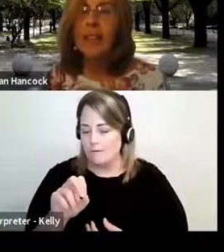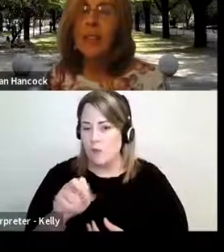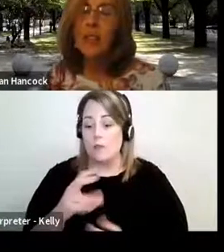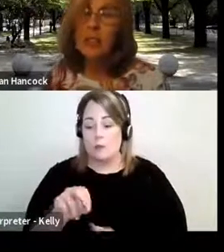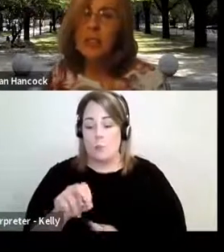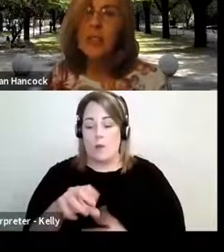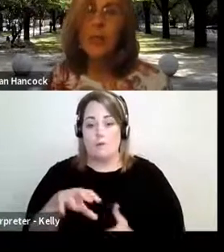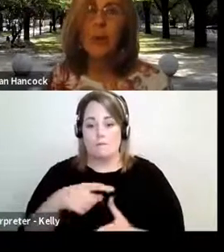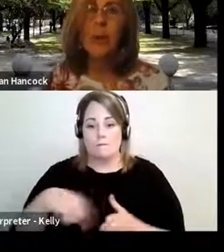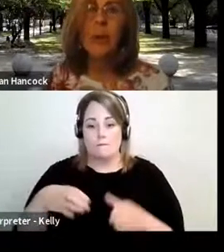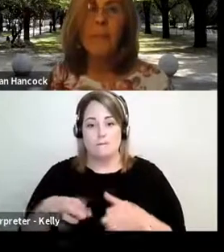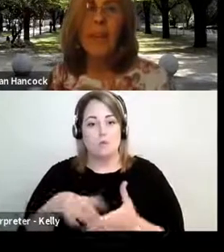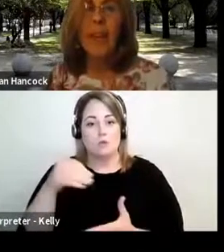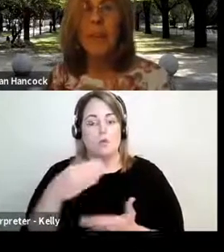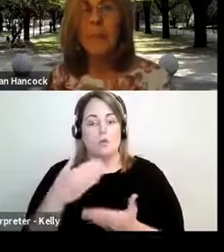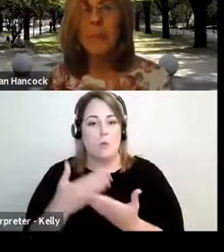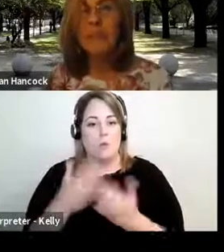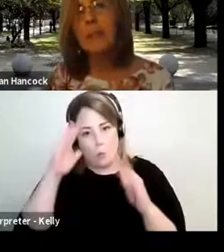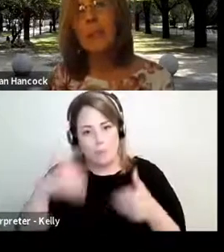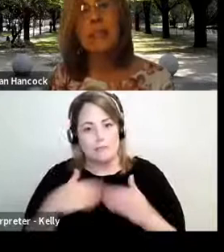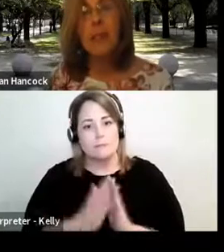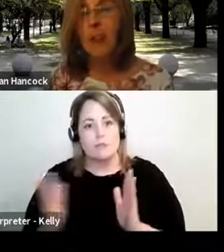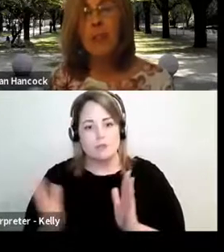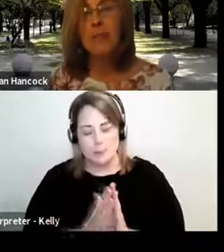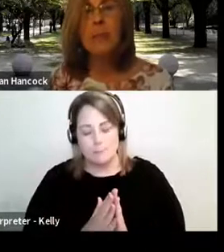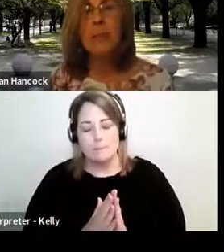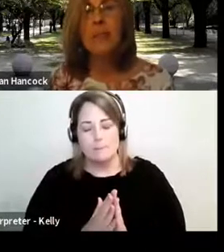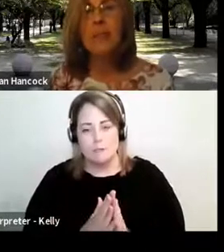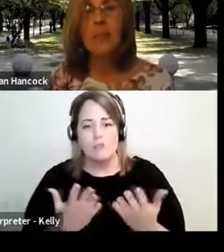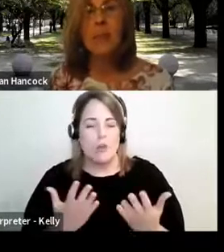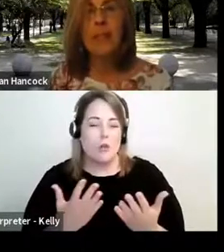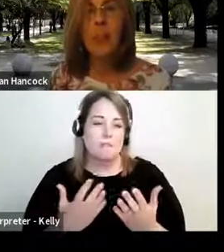So it’s a transitional program and the number of participants vary from semester to semester.